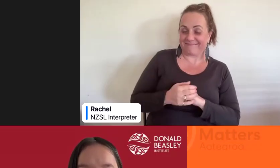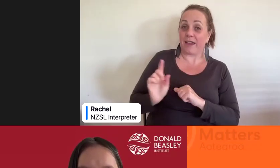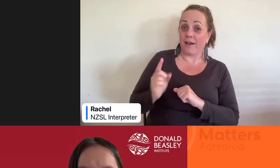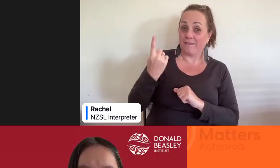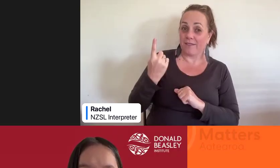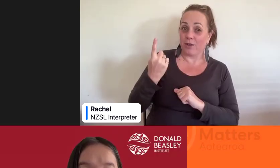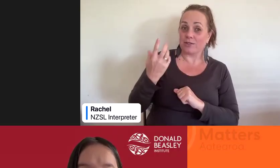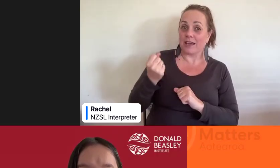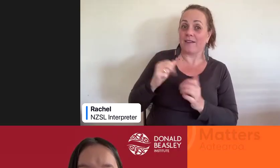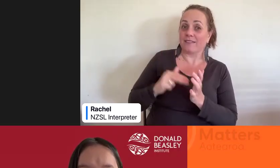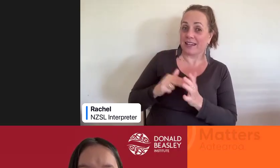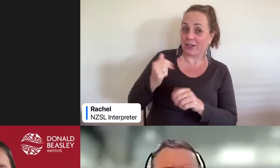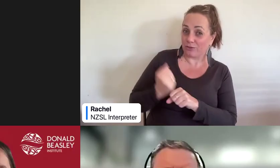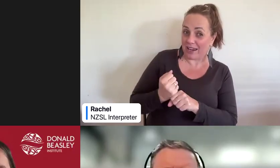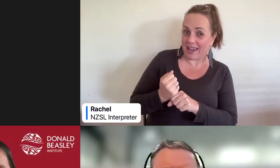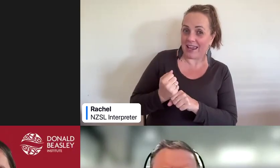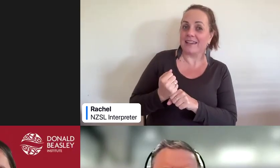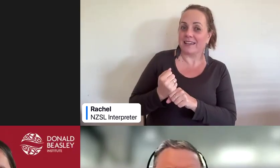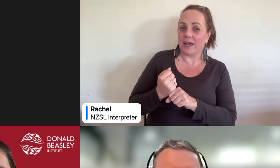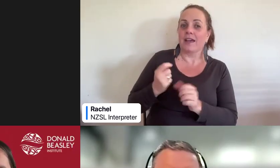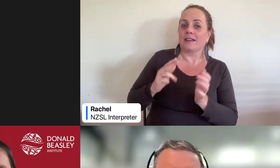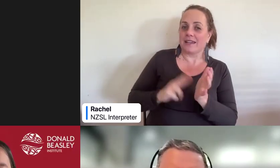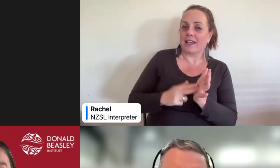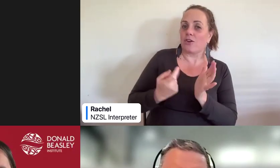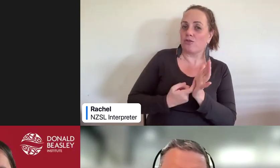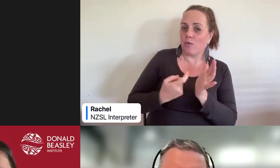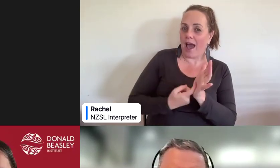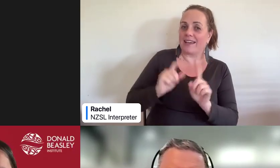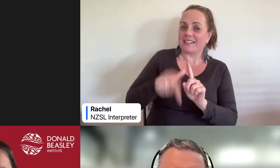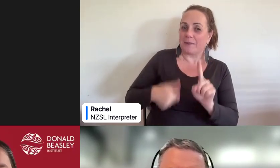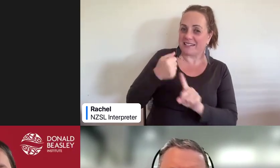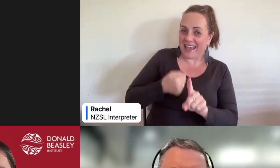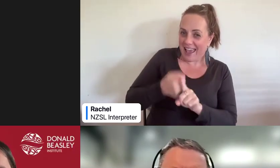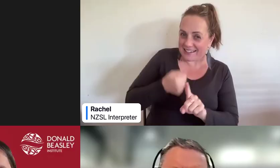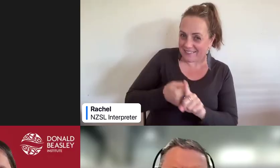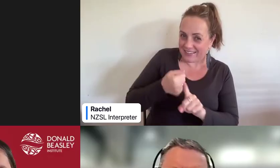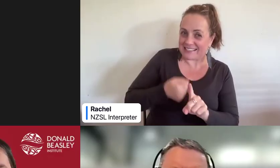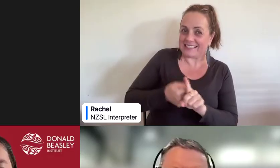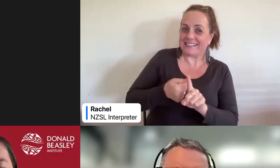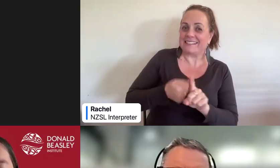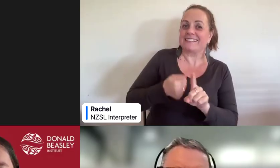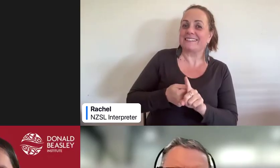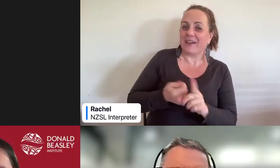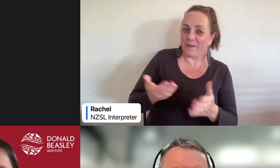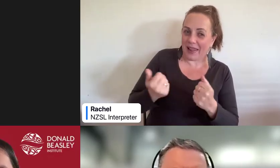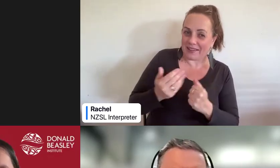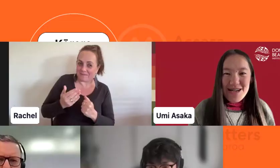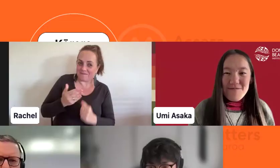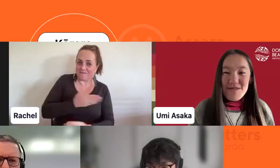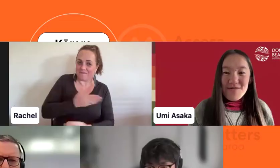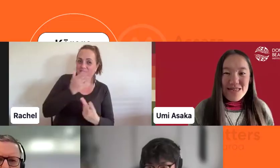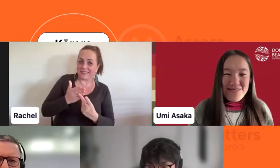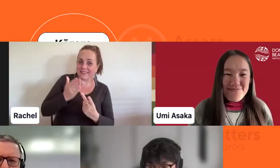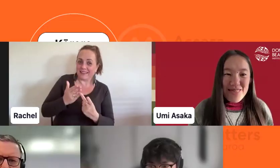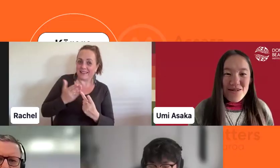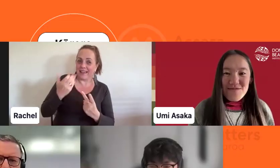Ruane who is a disability activist and thought leader, welcome. And secondly we have Will Kim,